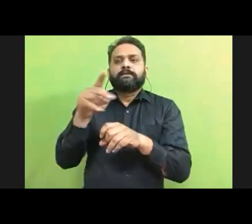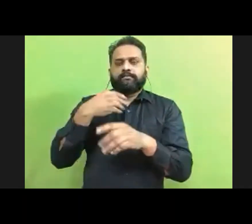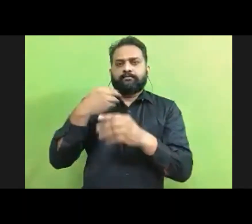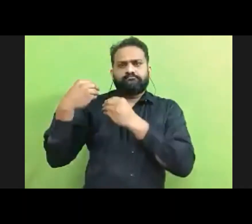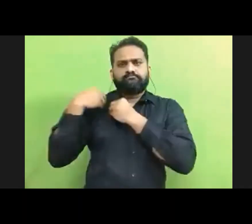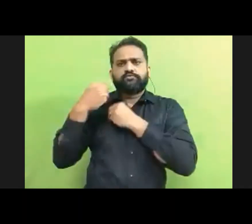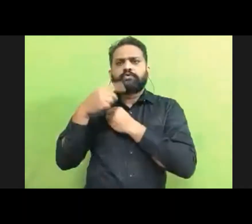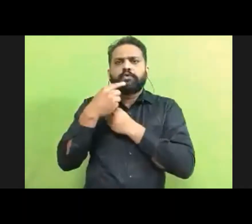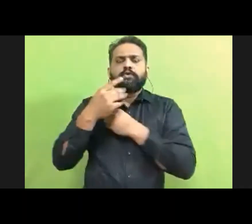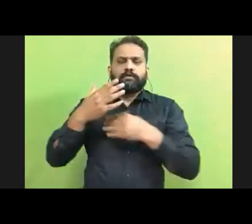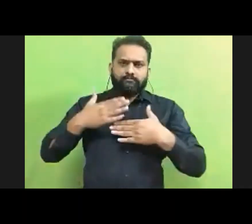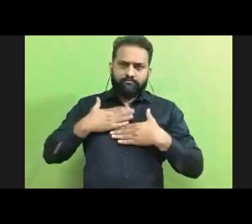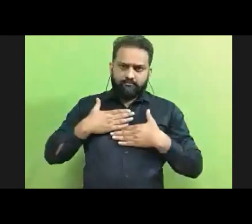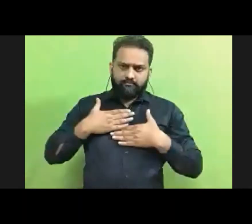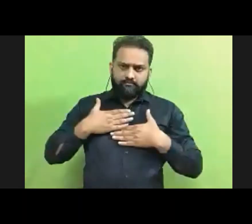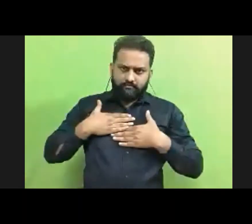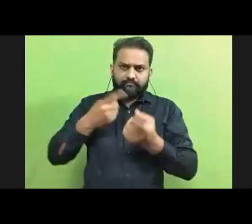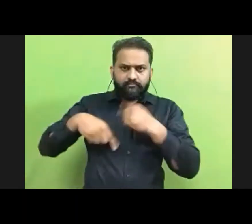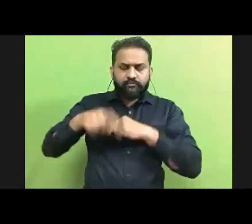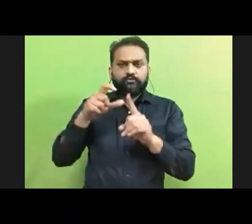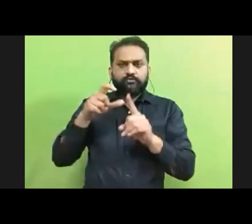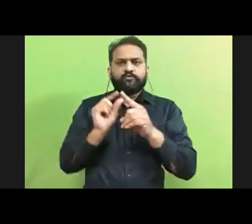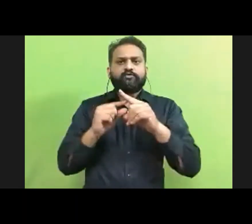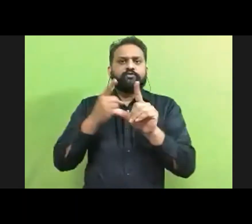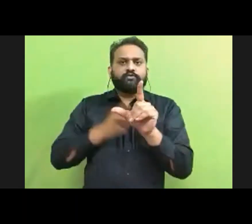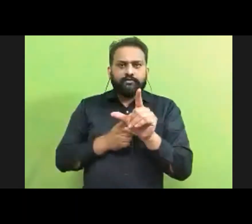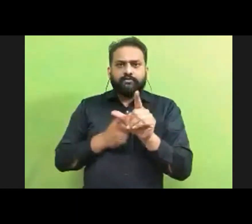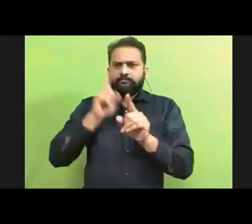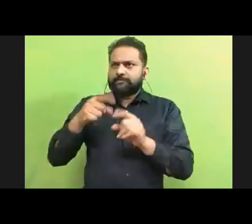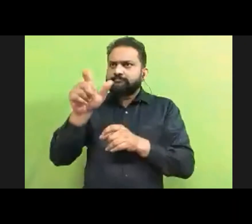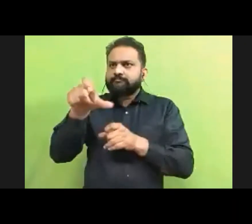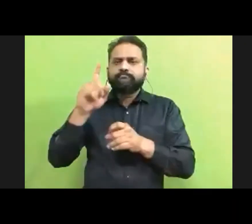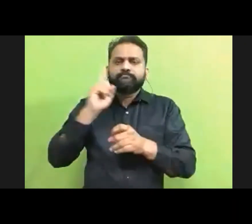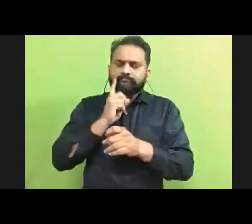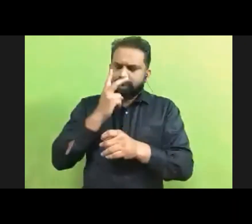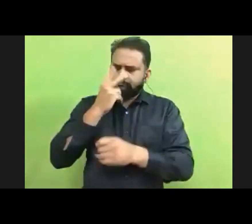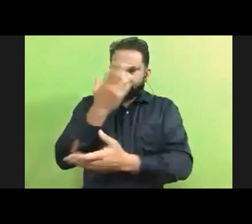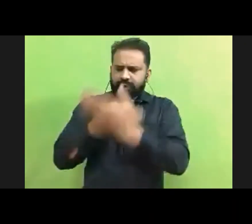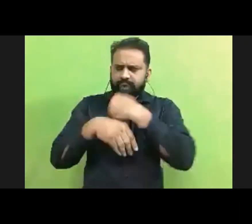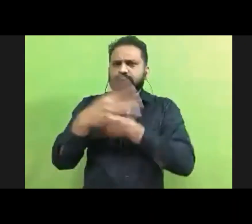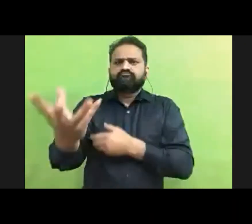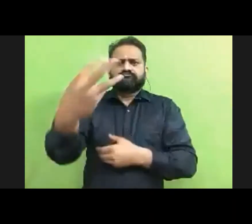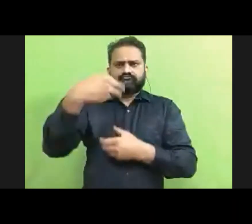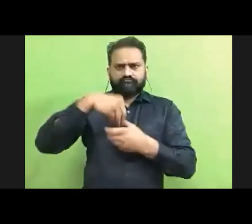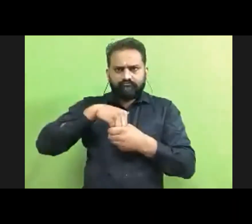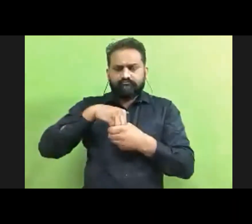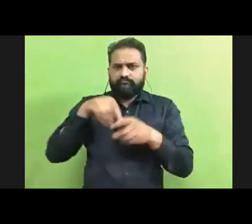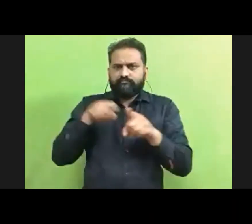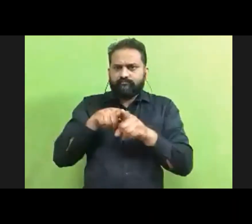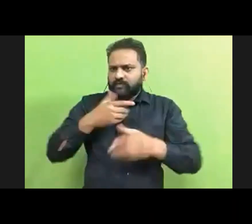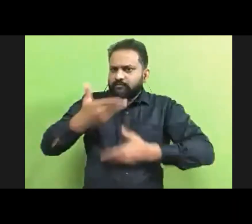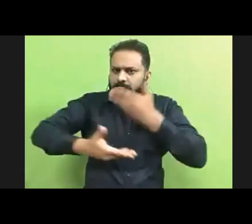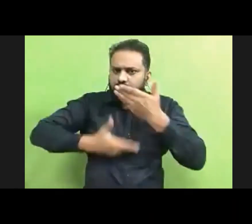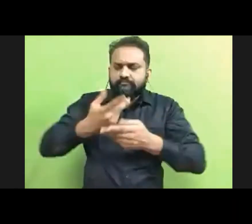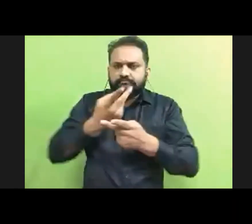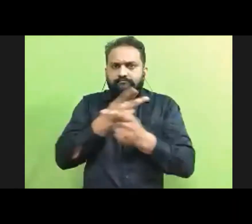it is our duty now to include them in this part of learning and knowledge and knowledge sharing